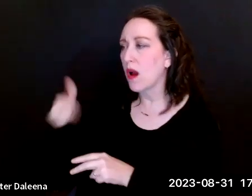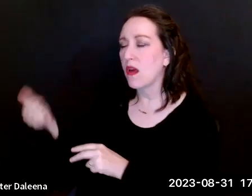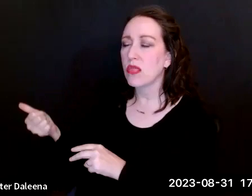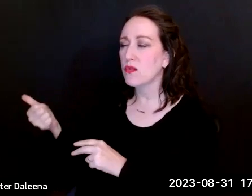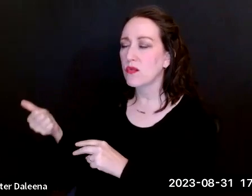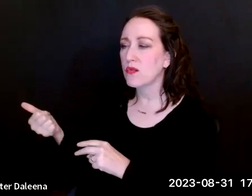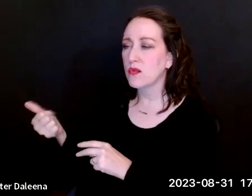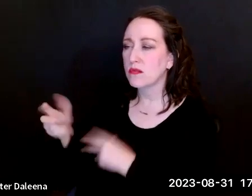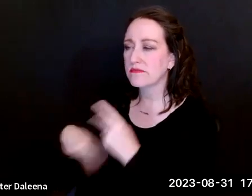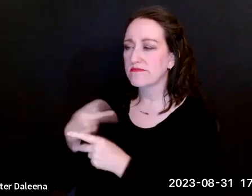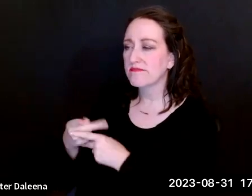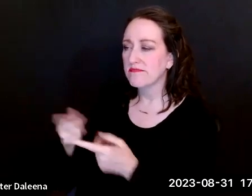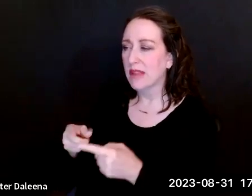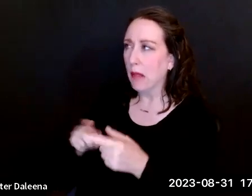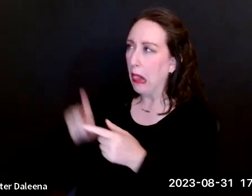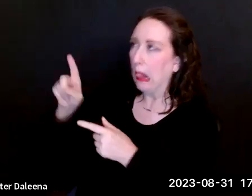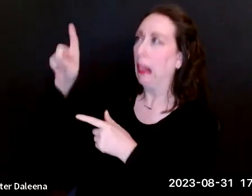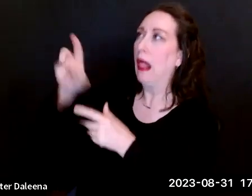um types that were going I'm trying to scroll back up to the comment here to look at it